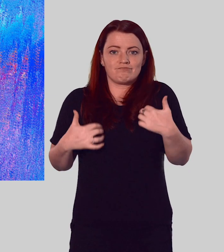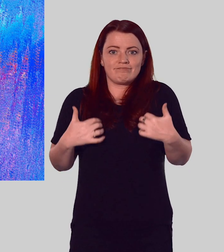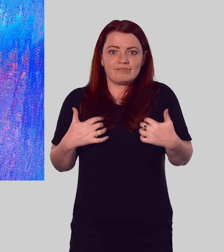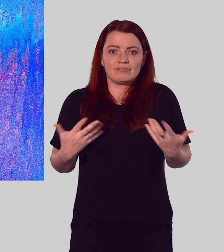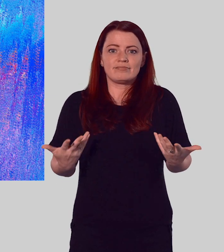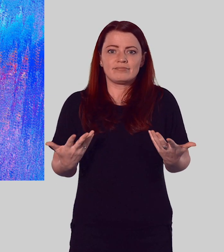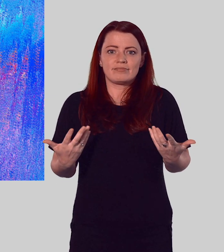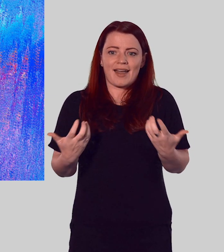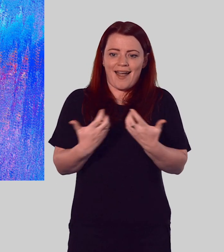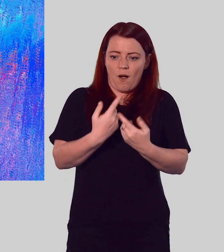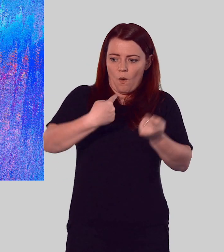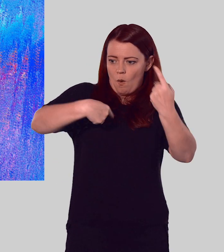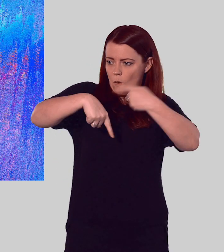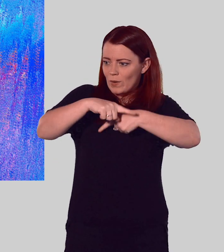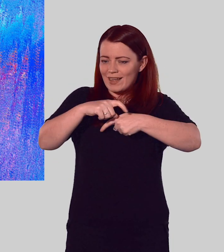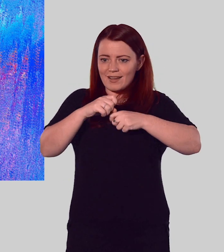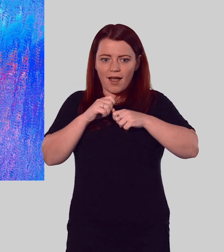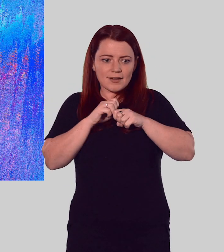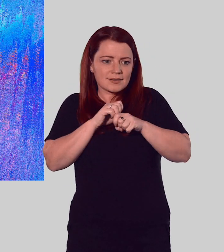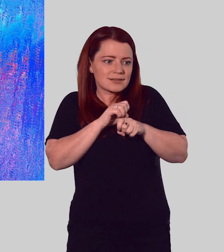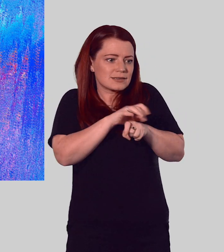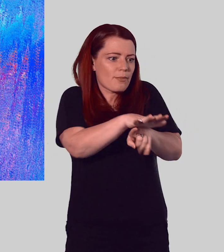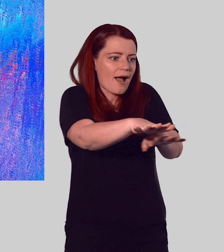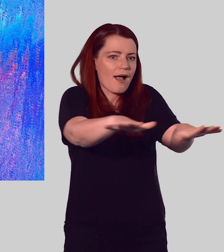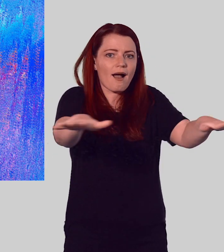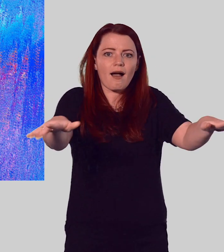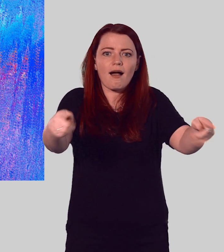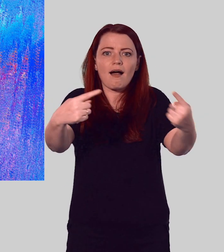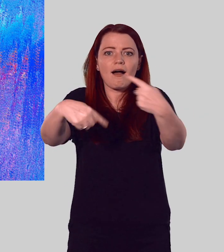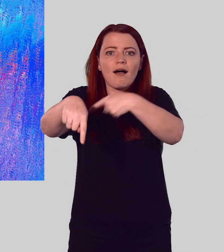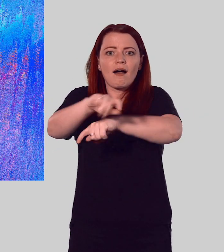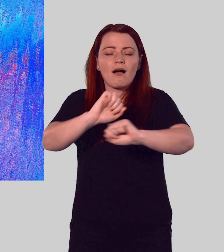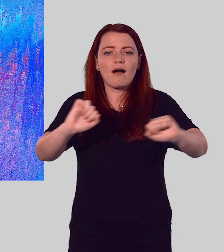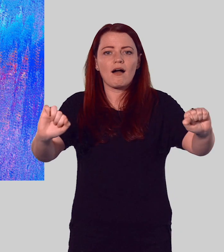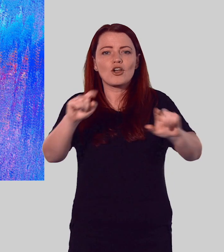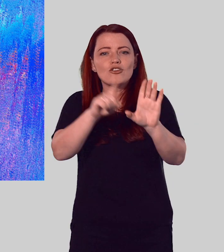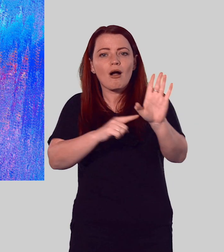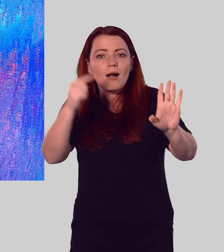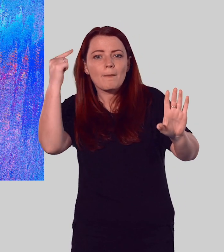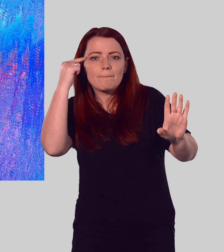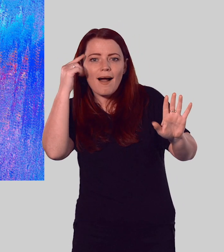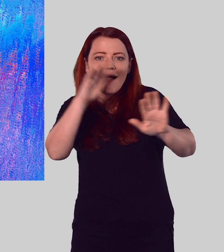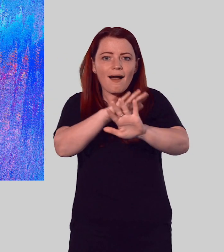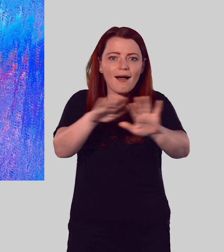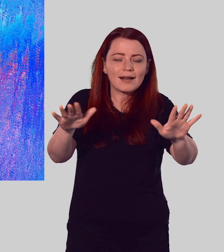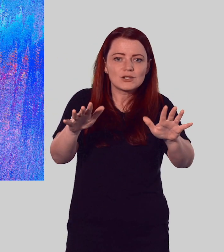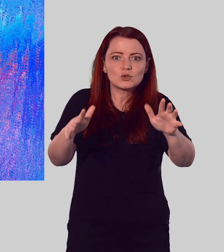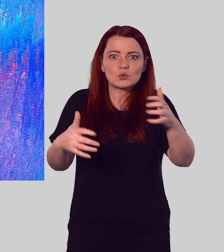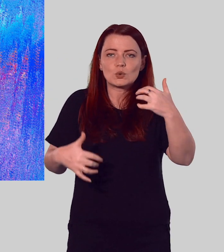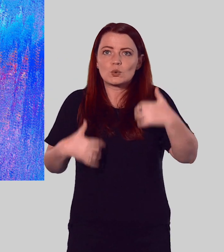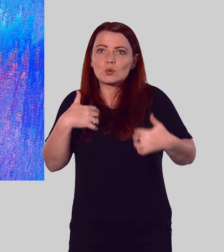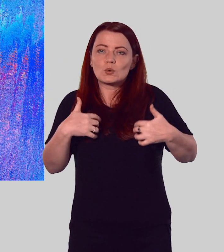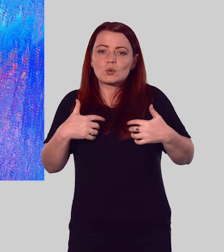how we can inspire young minds to possibly pursue the world of